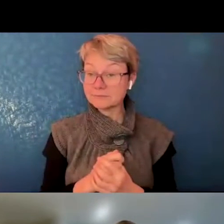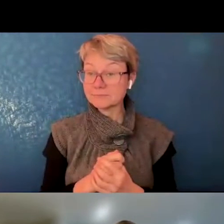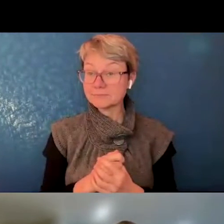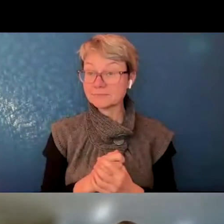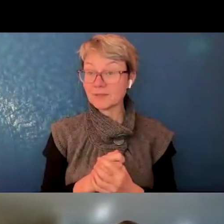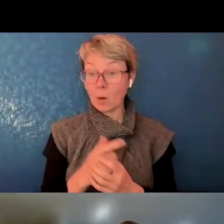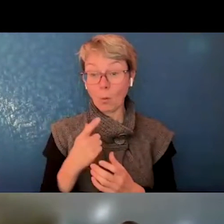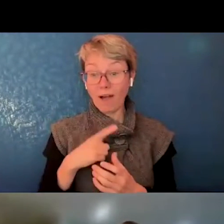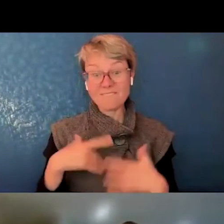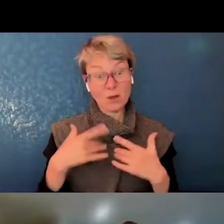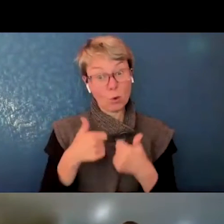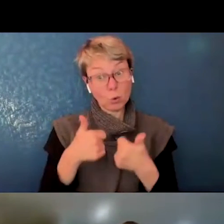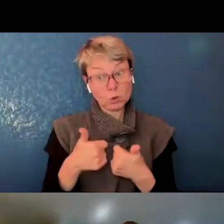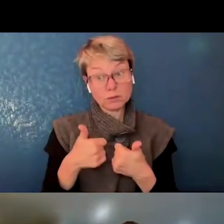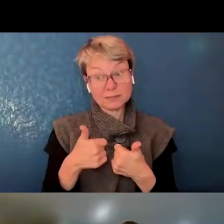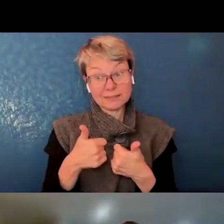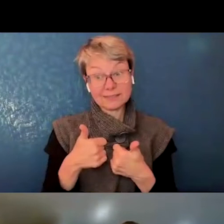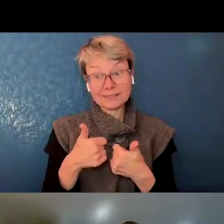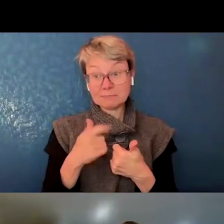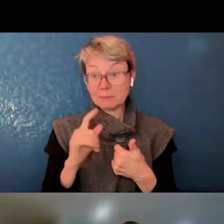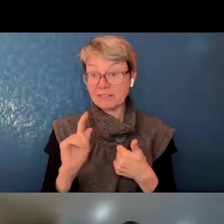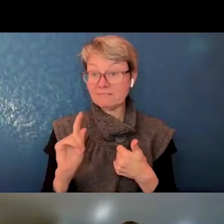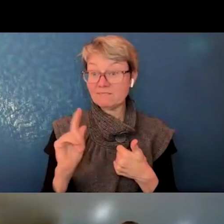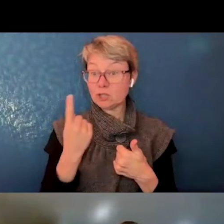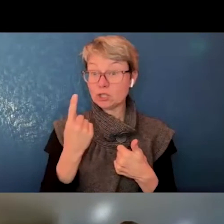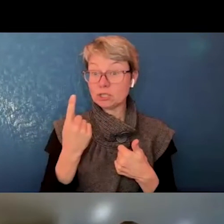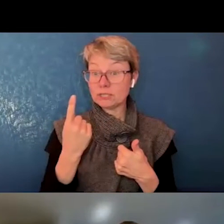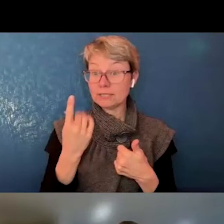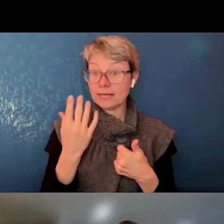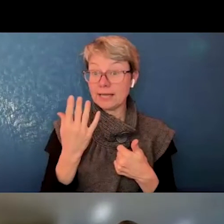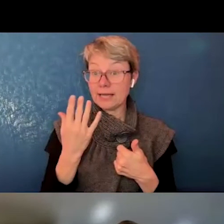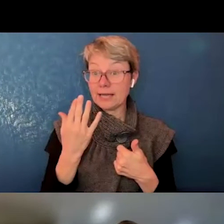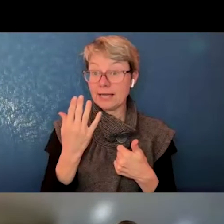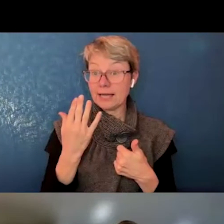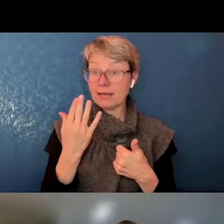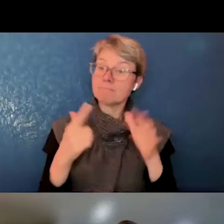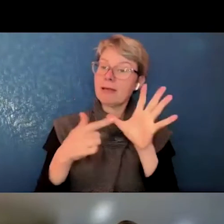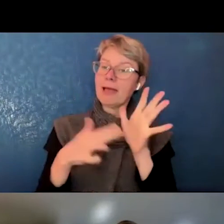outcome was good um so we might start with um I might start with Anthony actually if that's okay